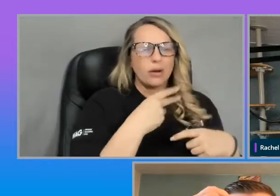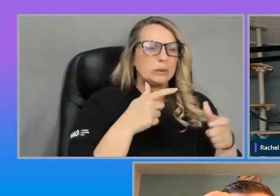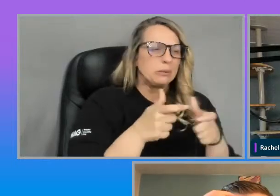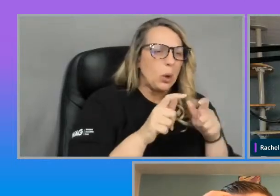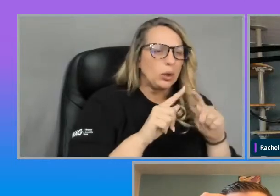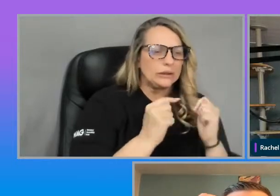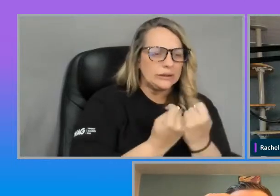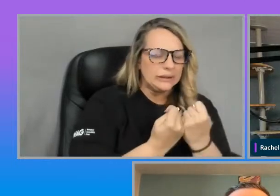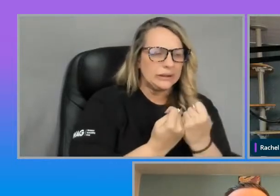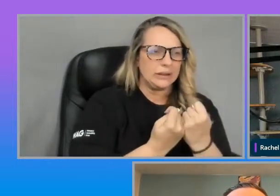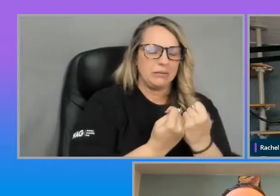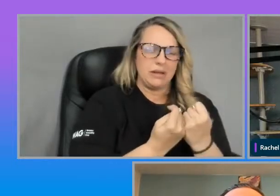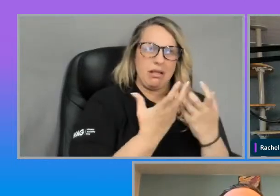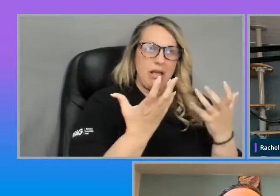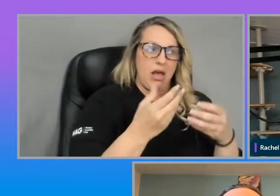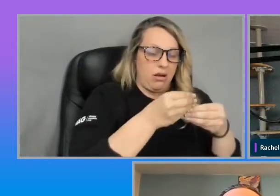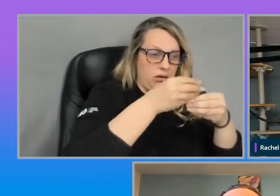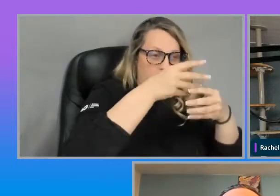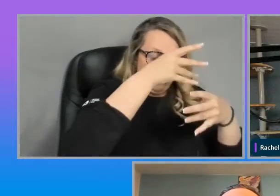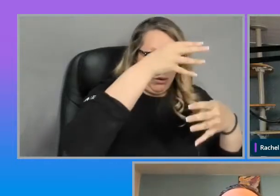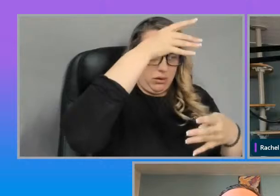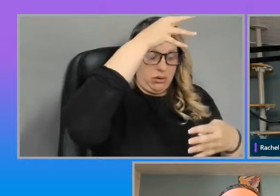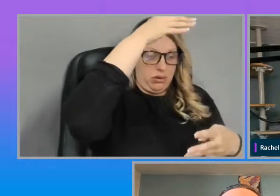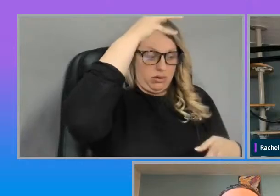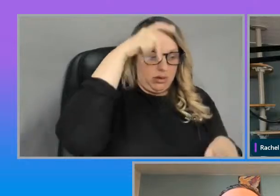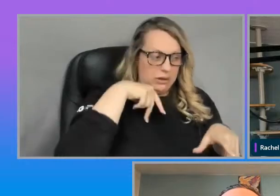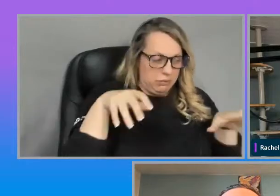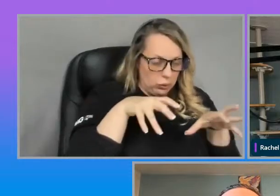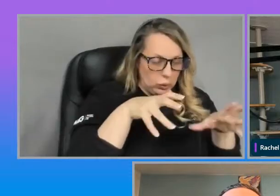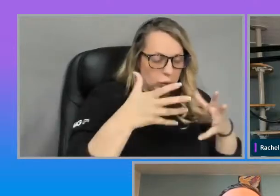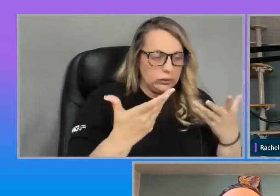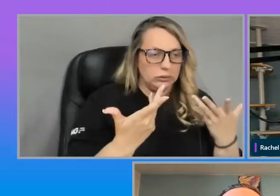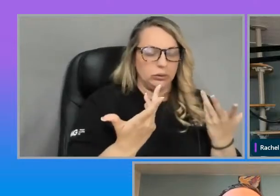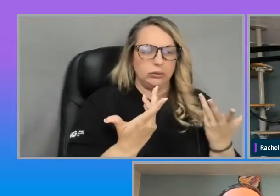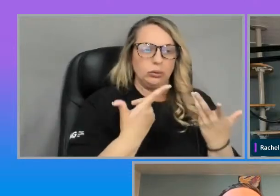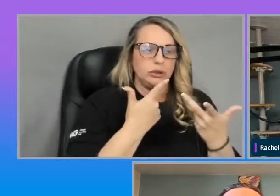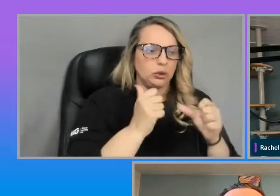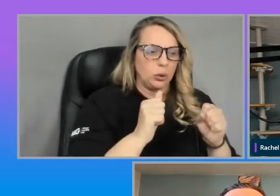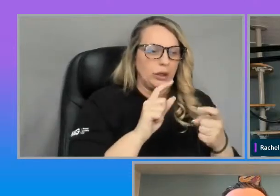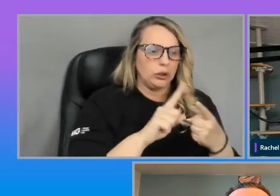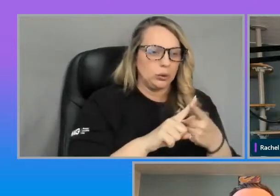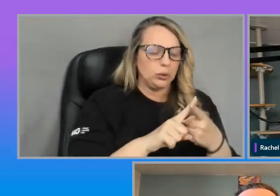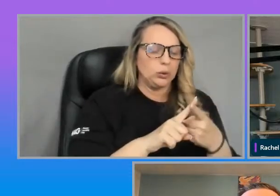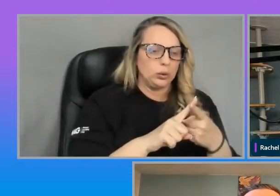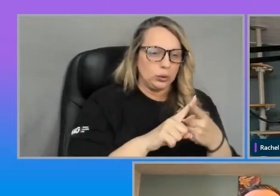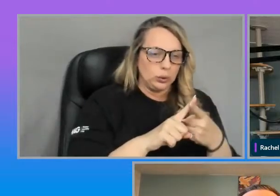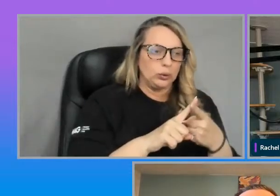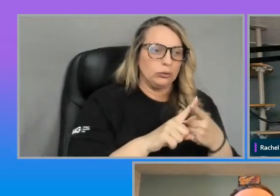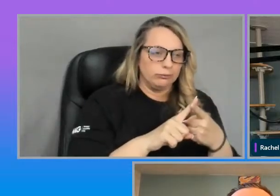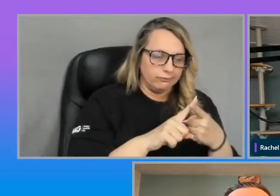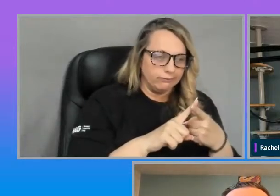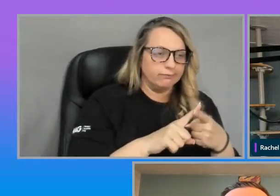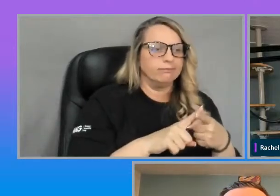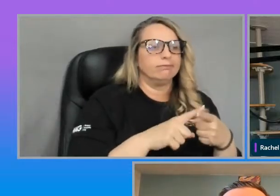of, you know, infinite numbers of things they could be doing and just trying to, you know,